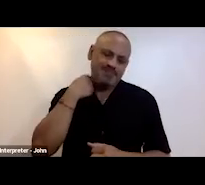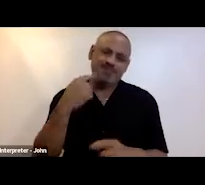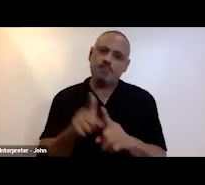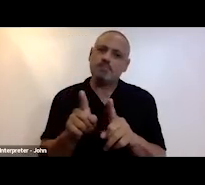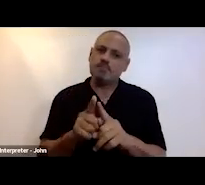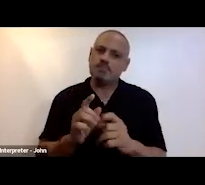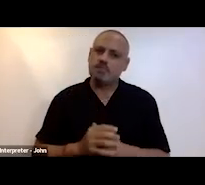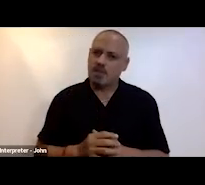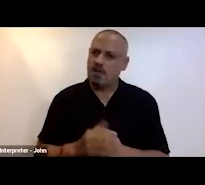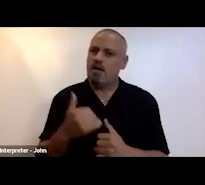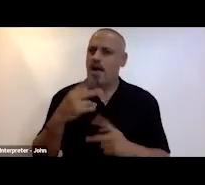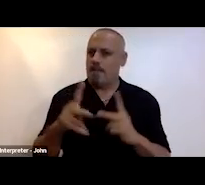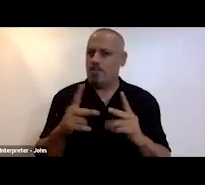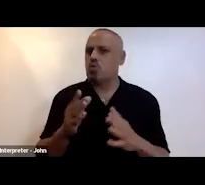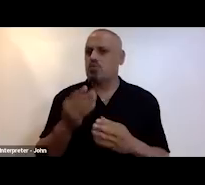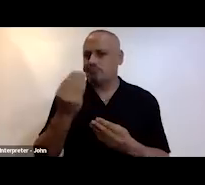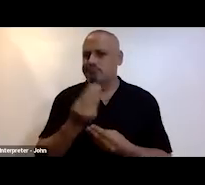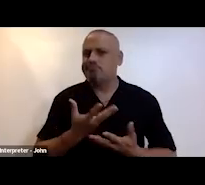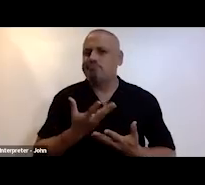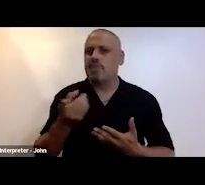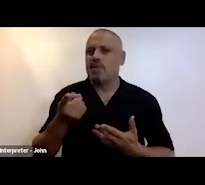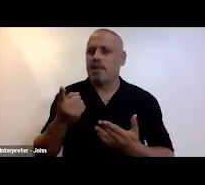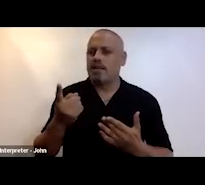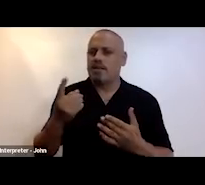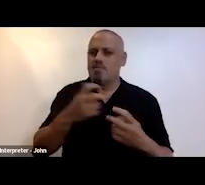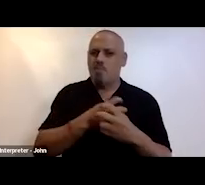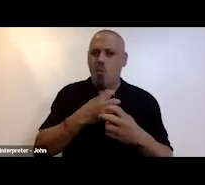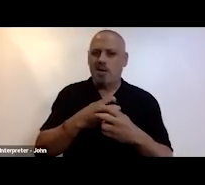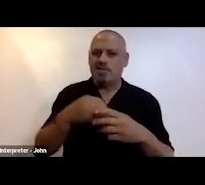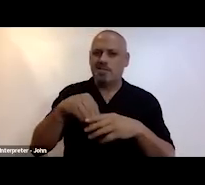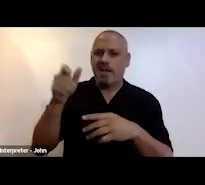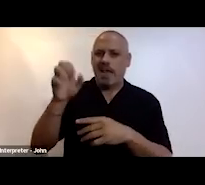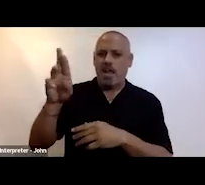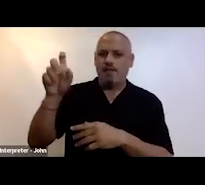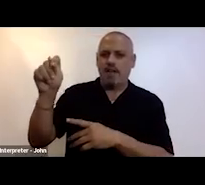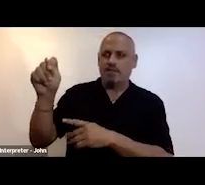I've had folks share that they think that they're being poisoned through the air vents, that the property management